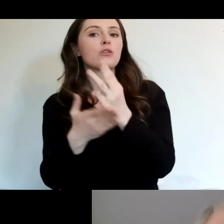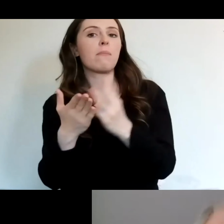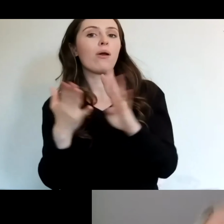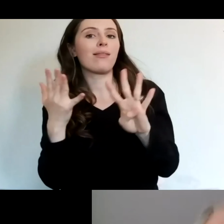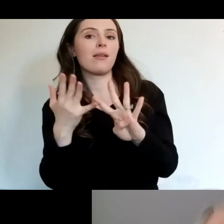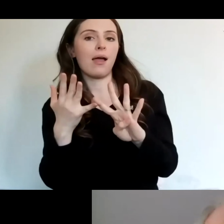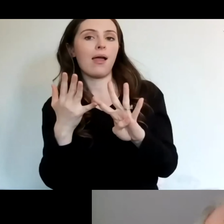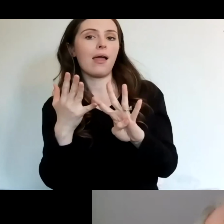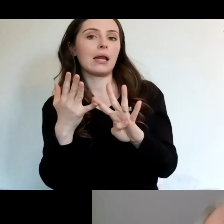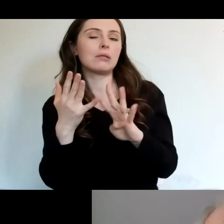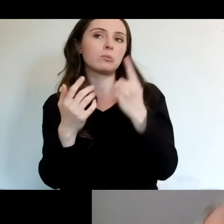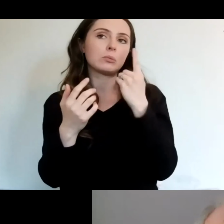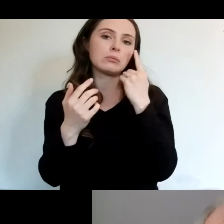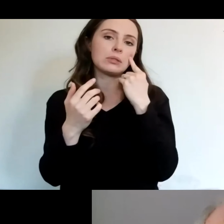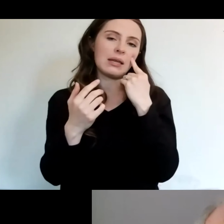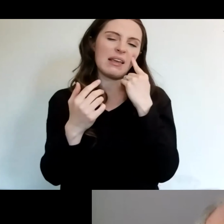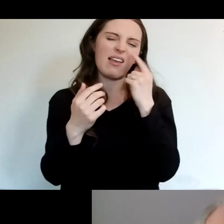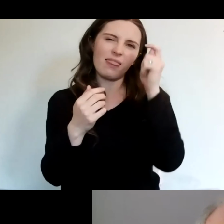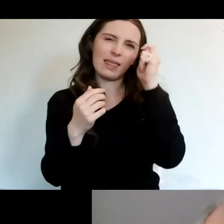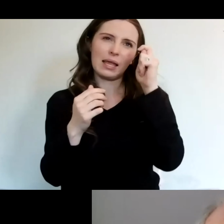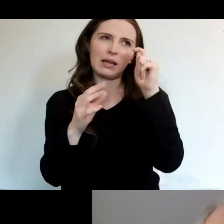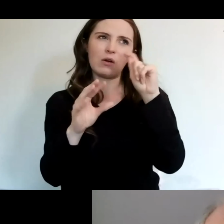I think there's a total of 30-plus checklists